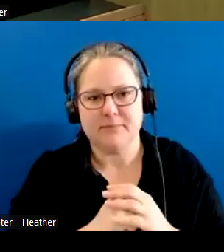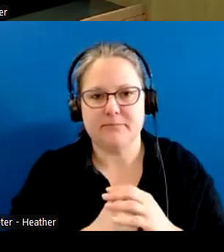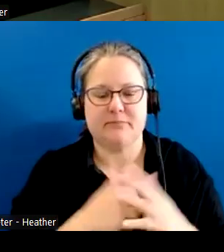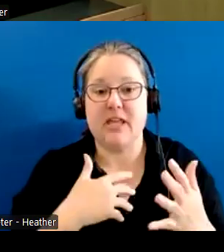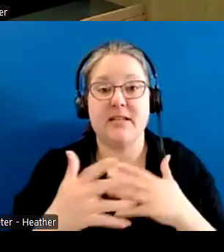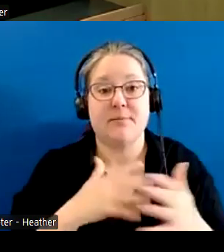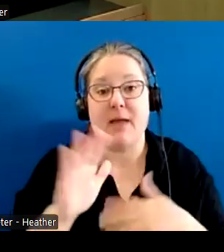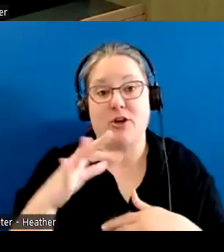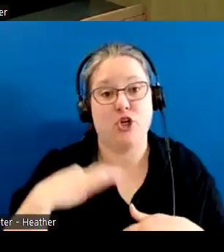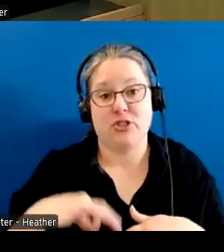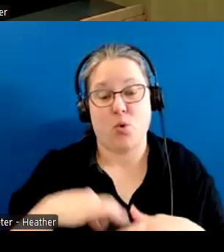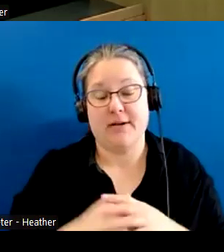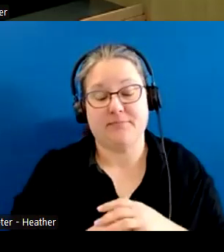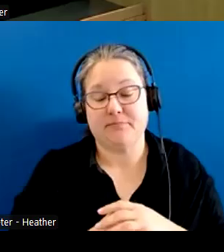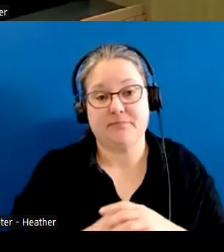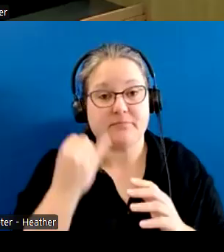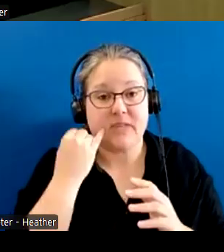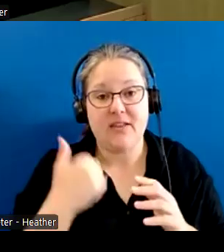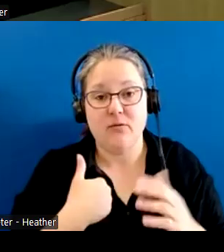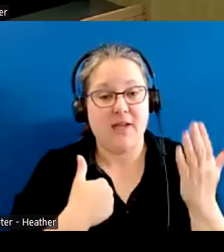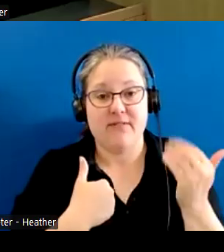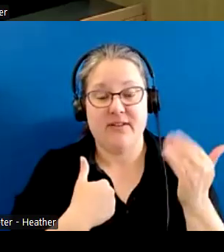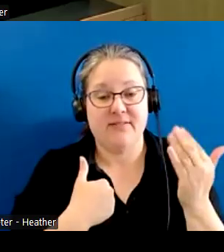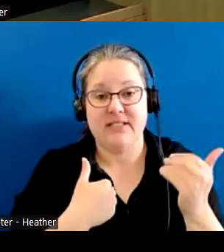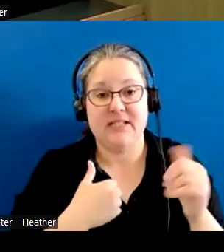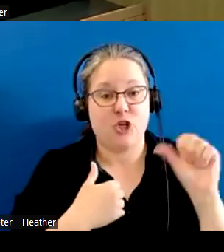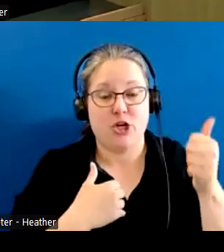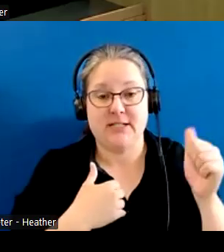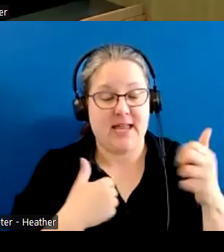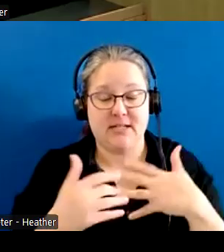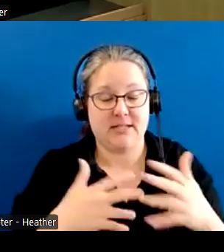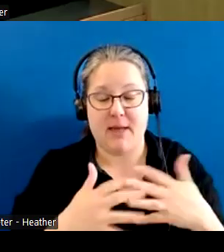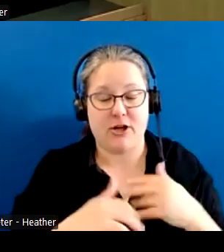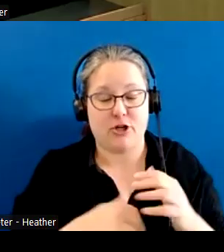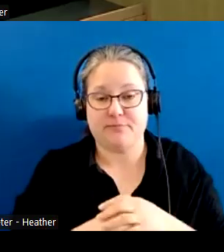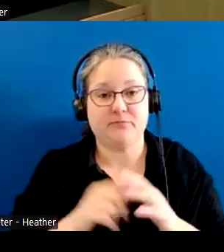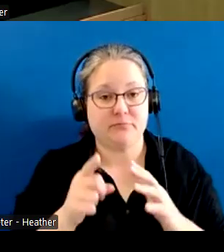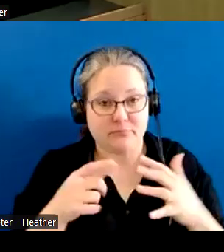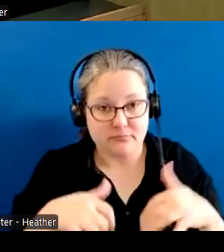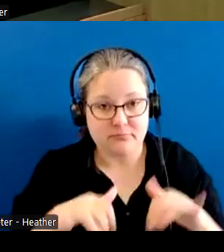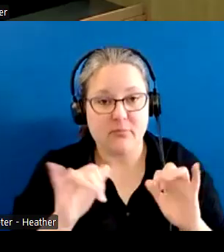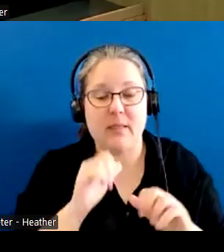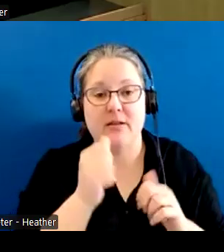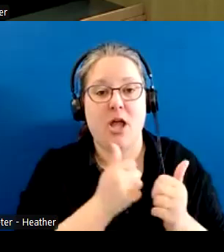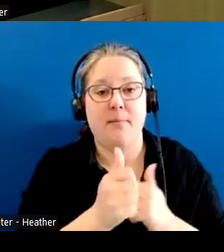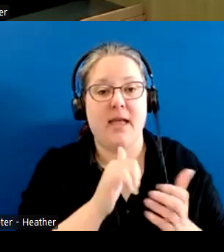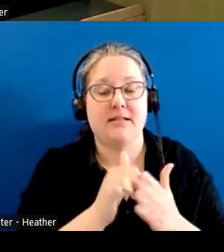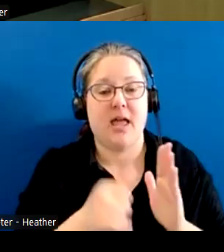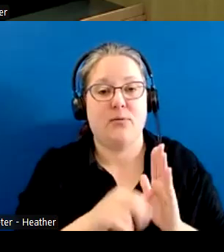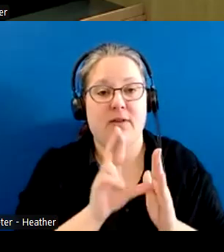what your score is. If you had a 15, you know, or a 10, uh you could still not pass that review and